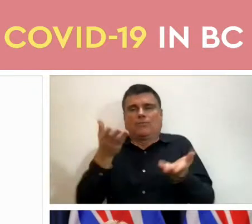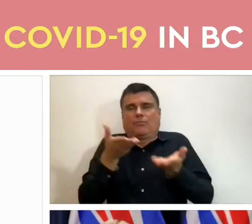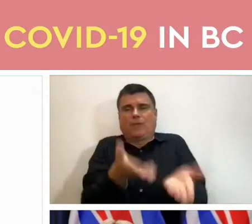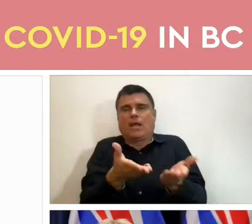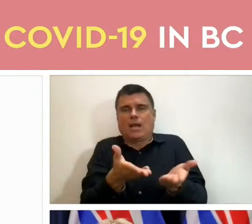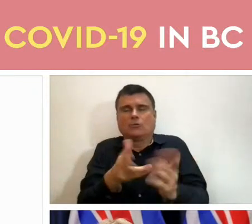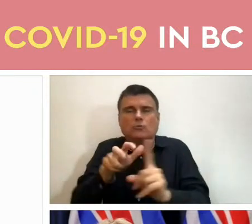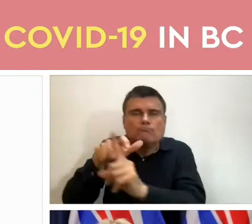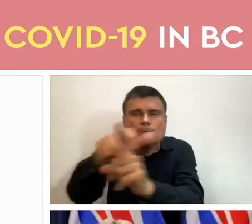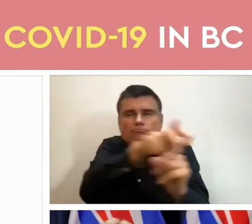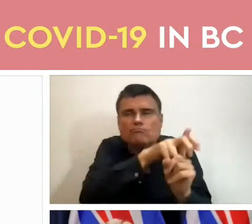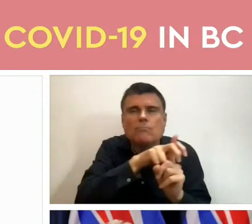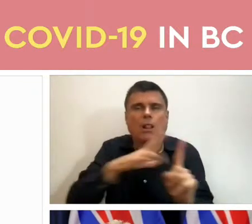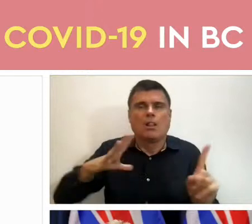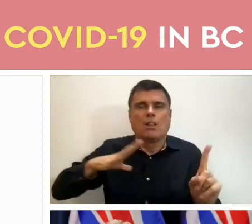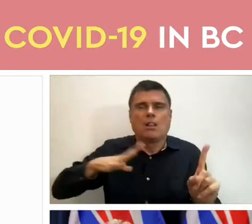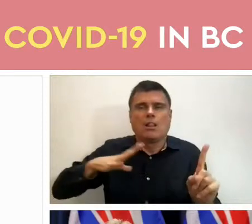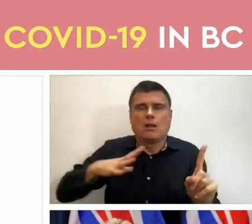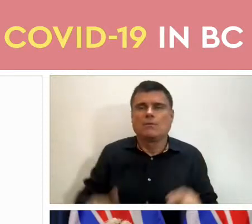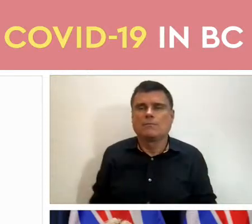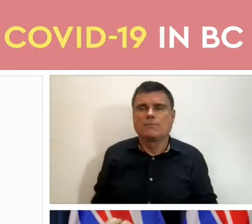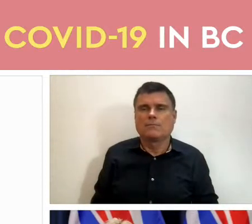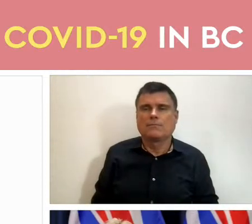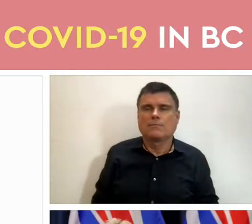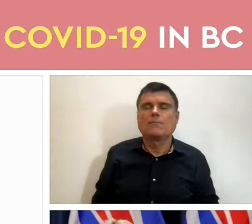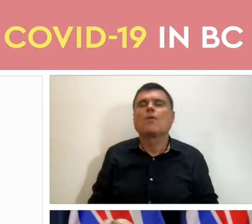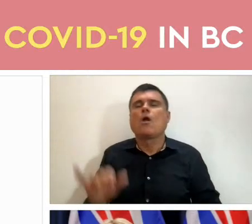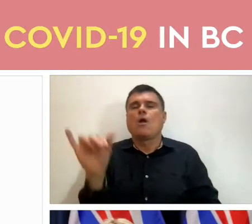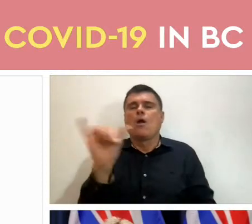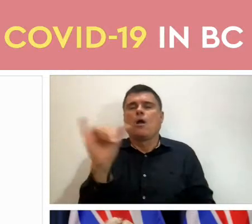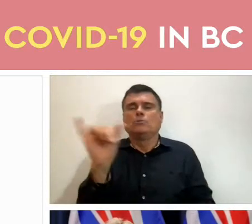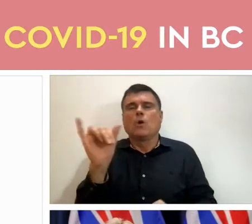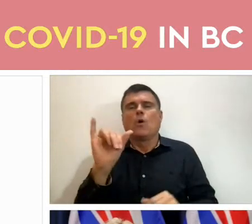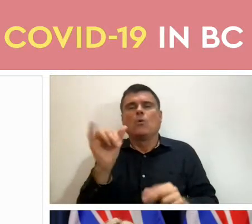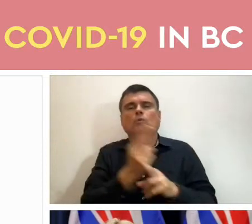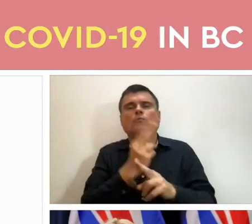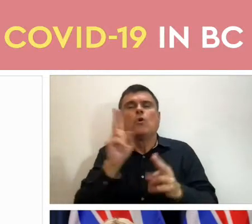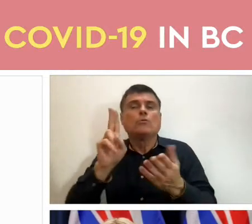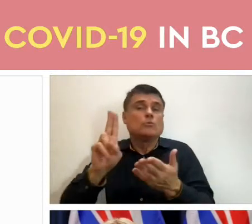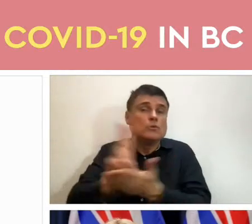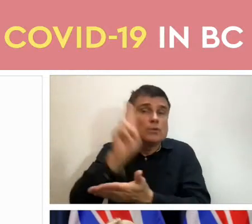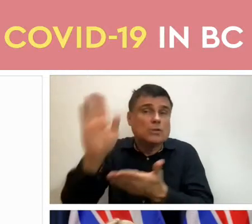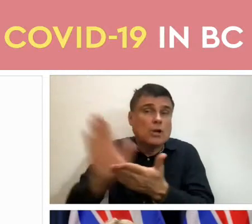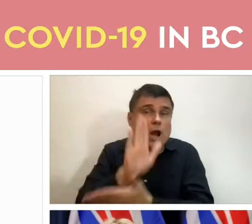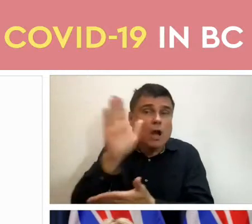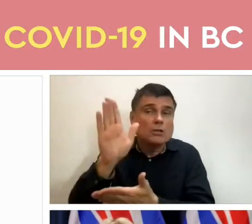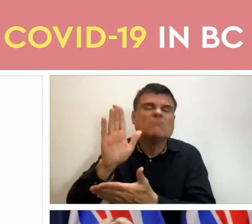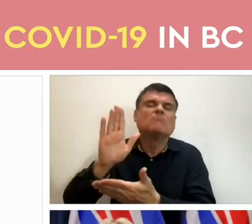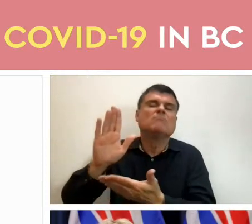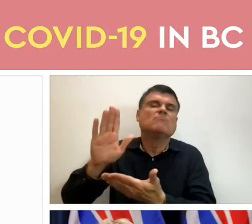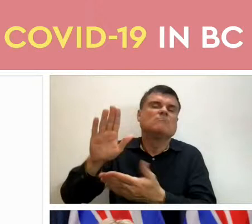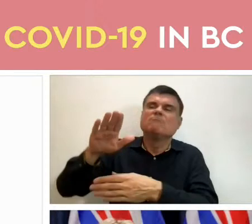to support return to campus for post secondary education for students, faculty and staff in